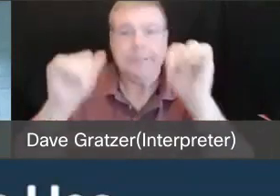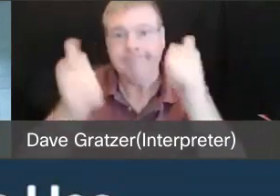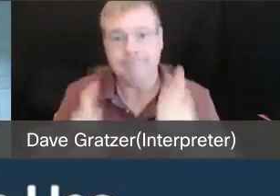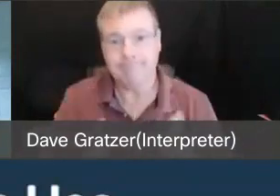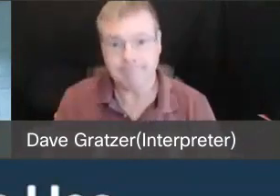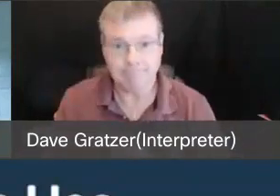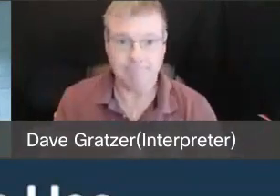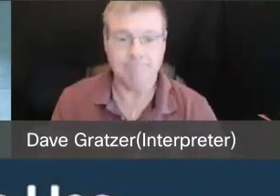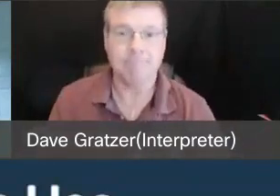and then he (mumbles).